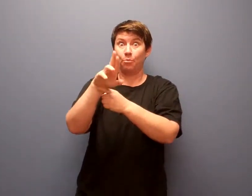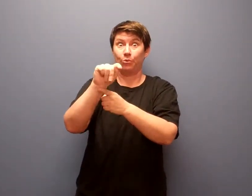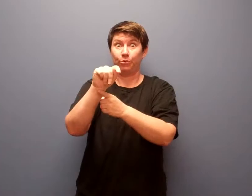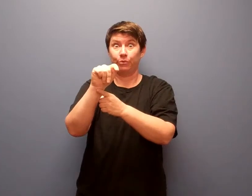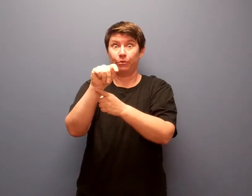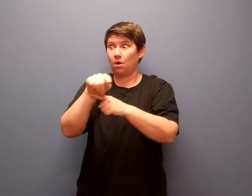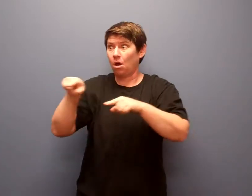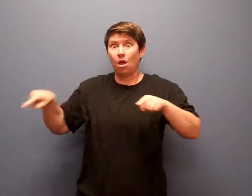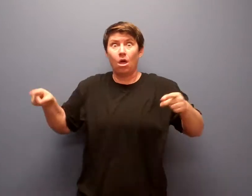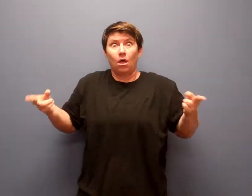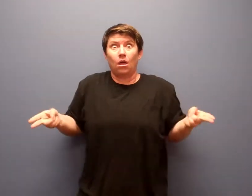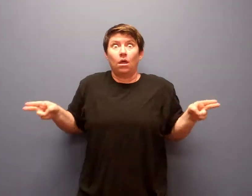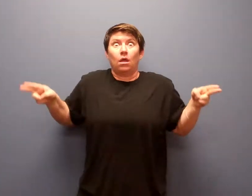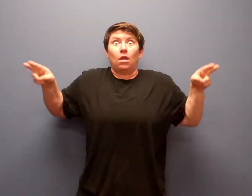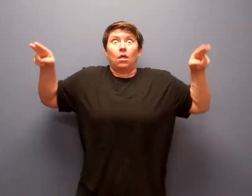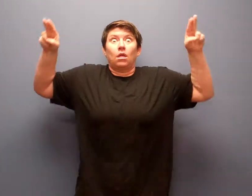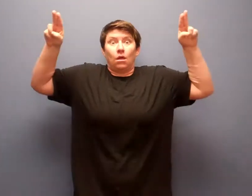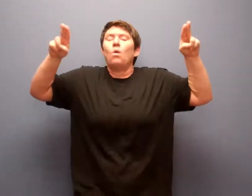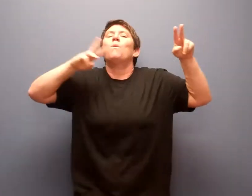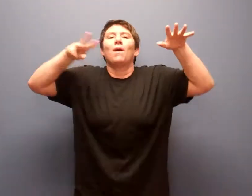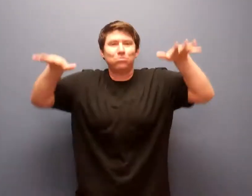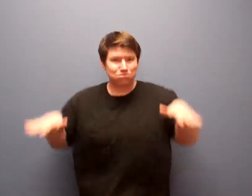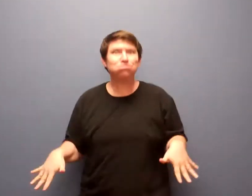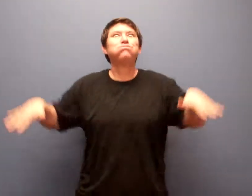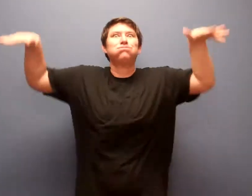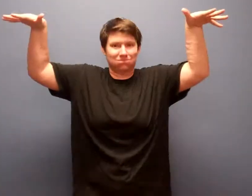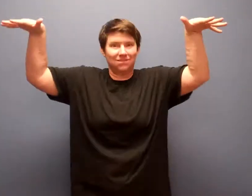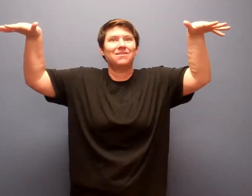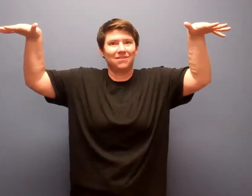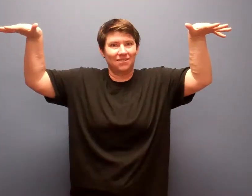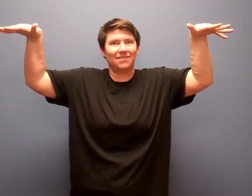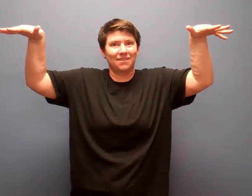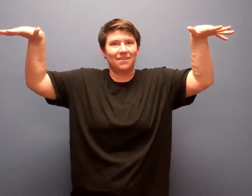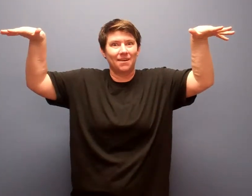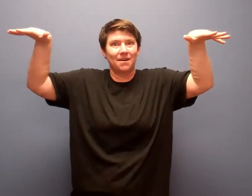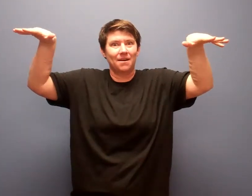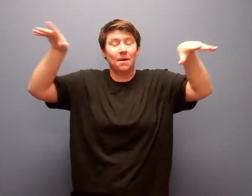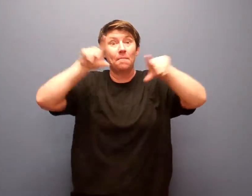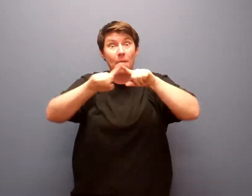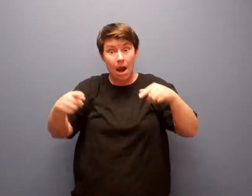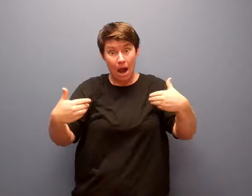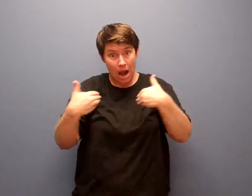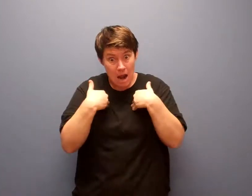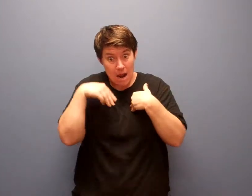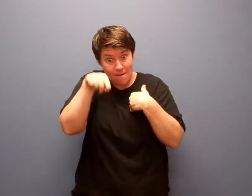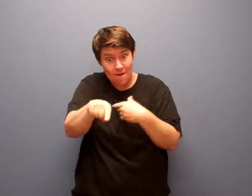the two original rivers would flood because there was no place for output.